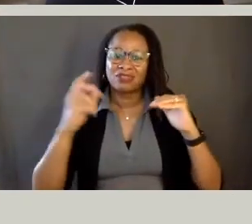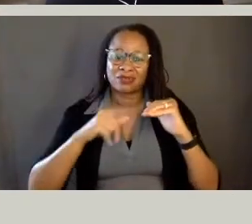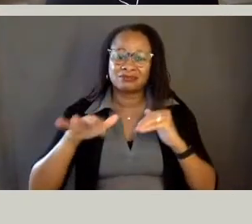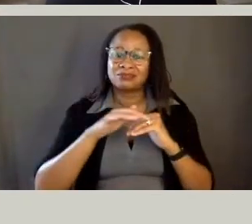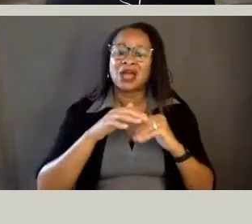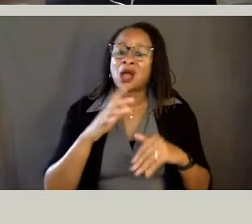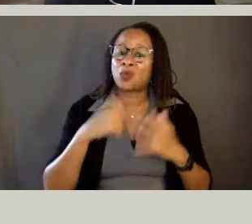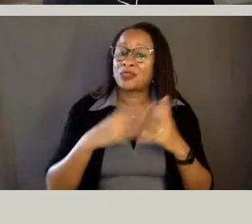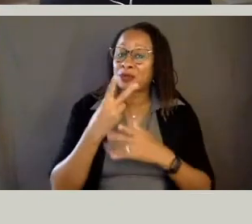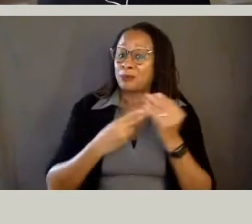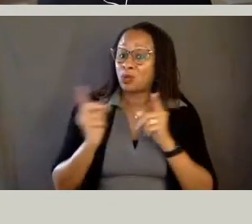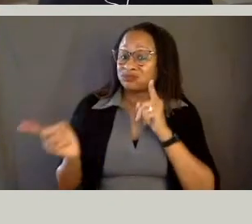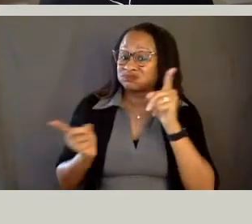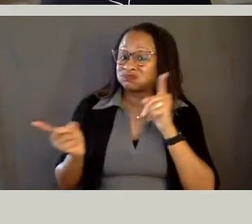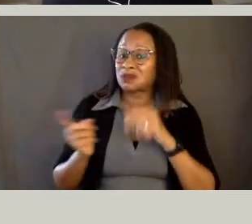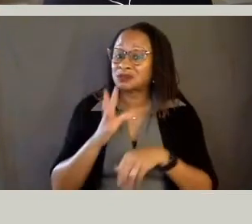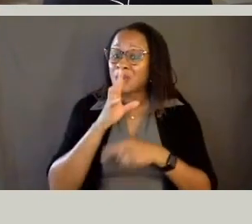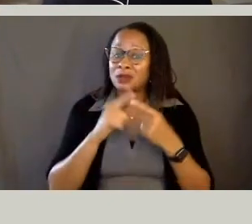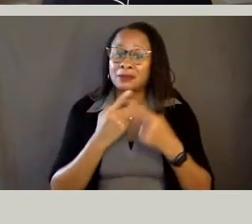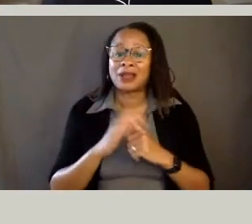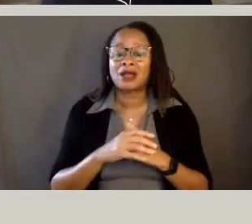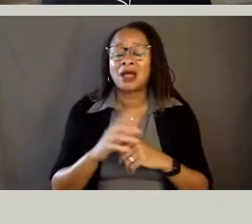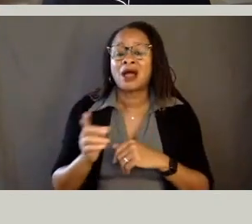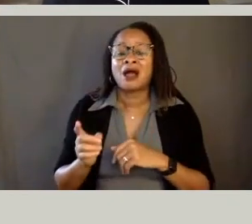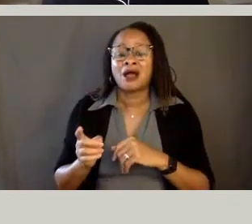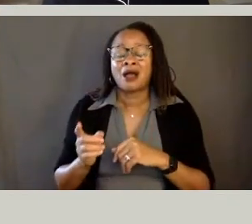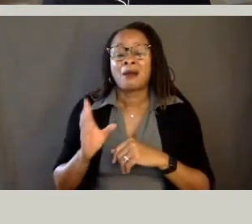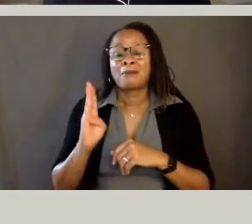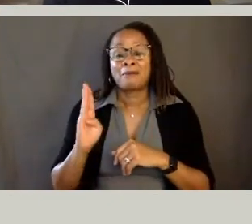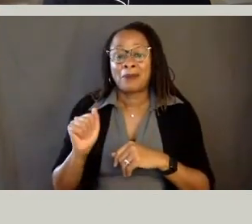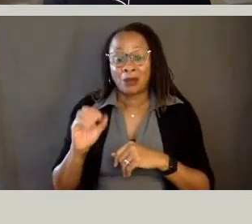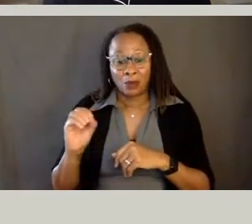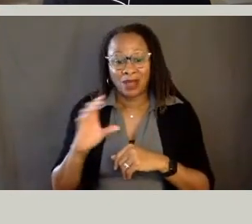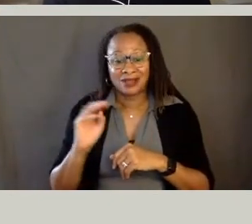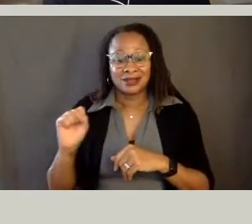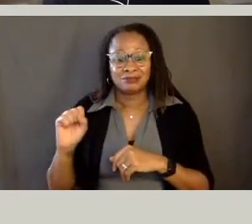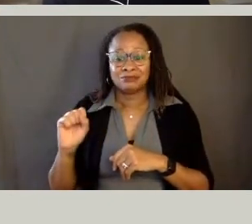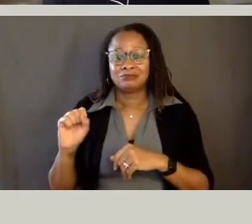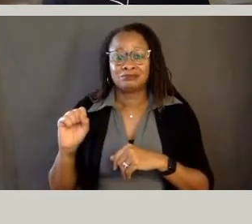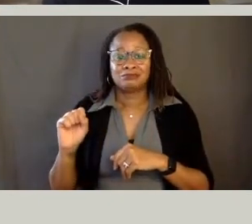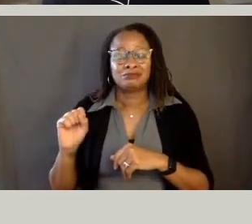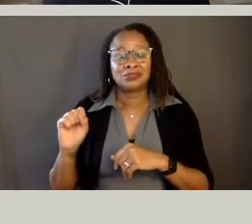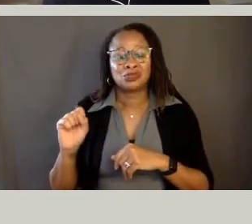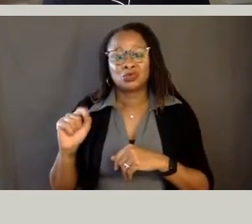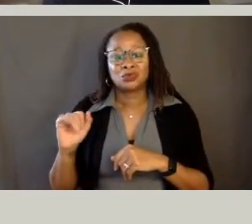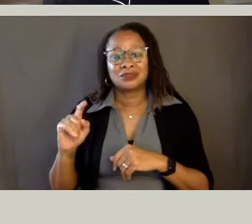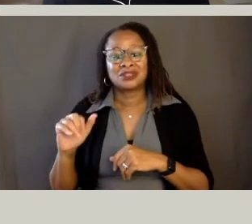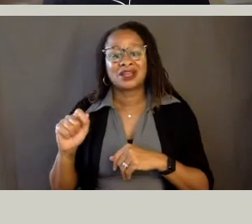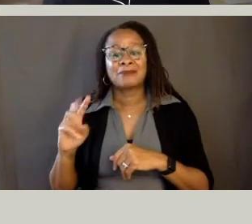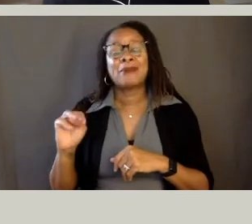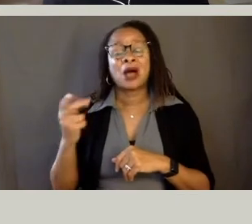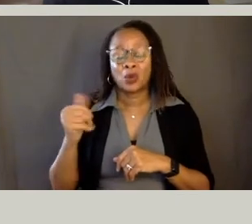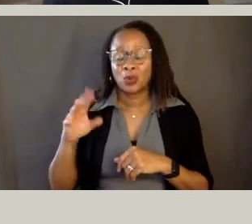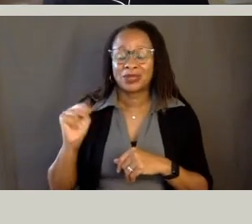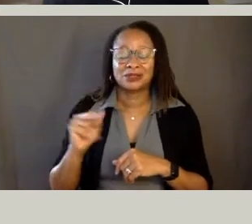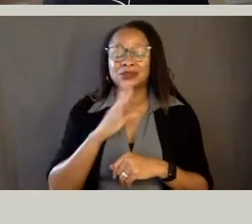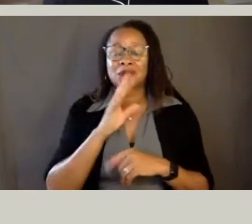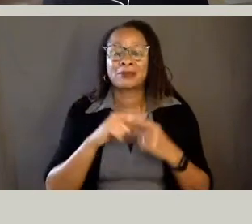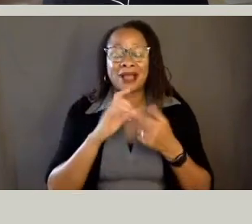the problems of people who are not yet within the tent trying to get in there. I thought about the high costs